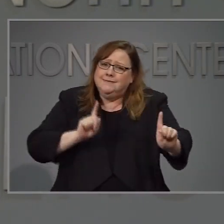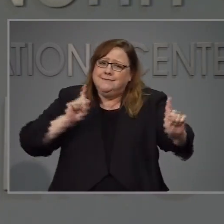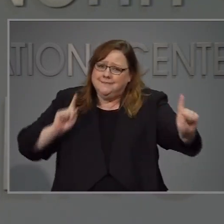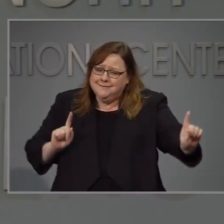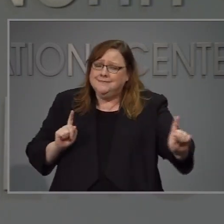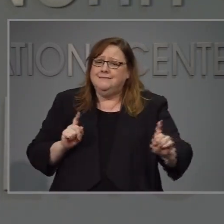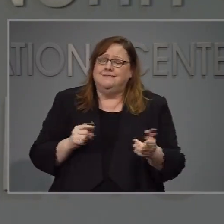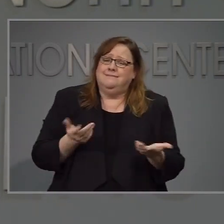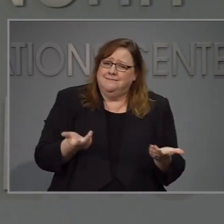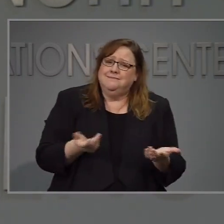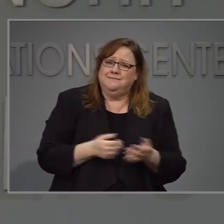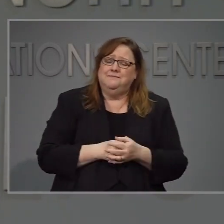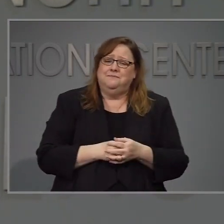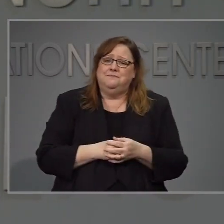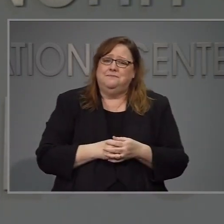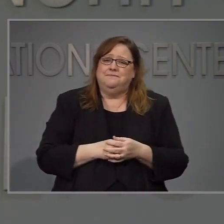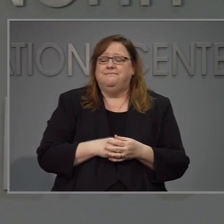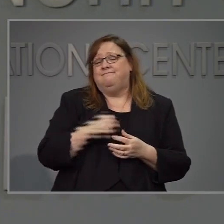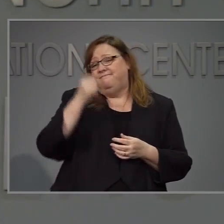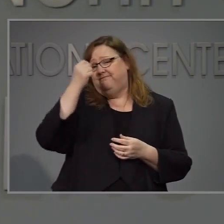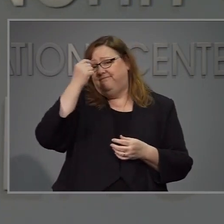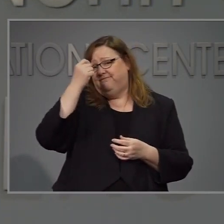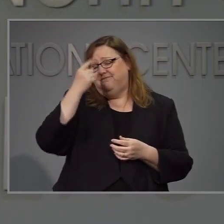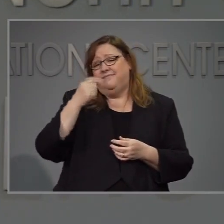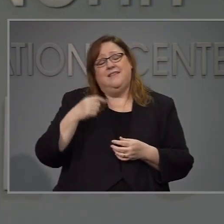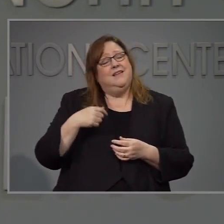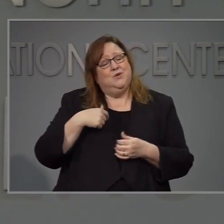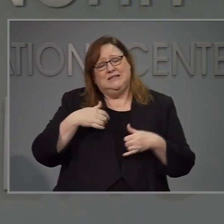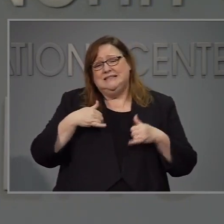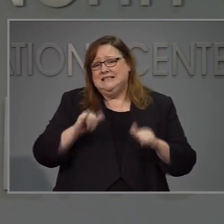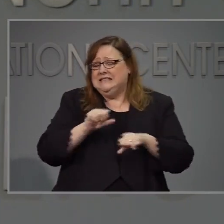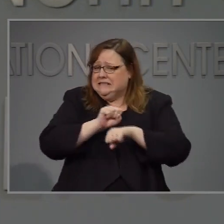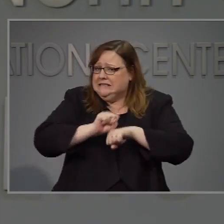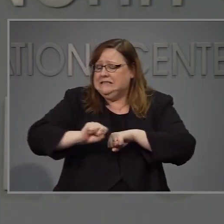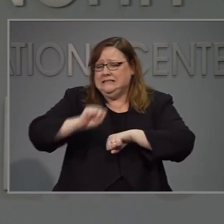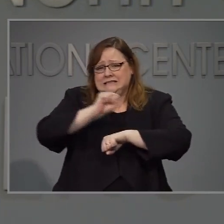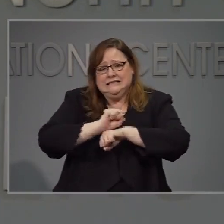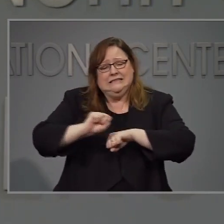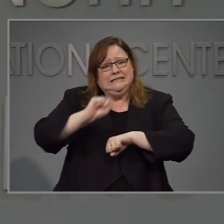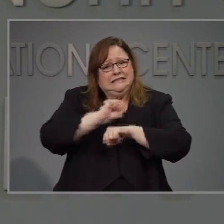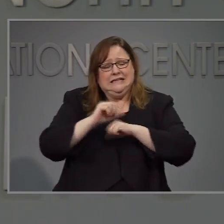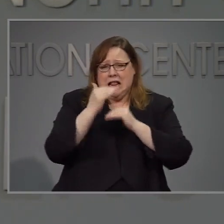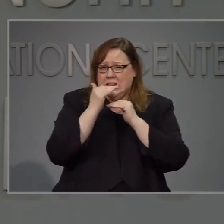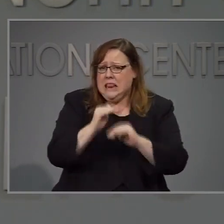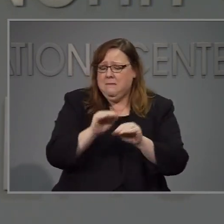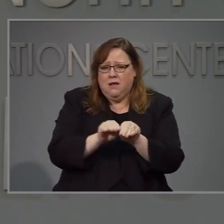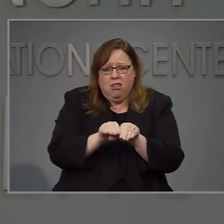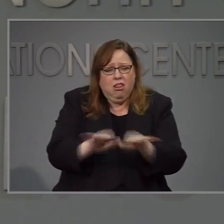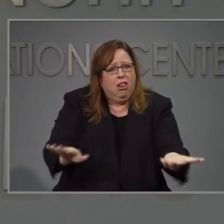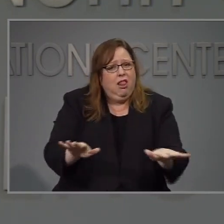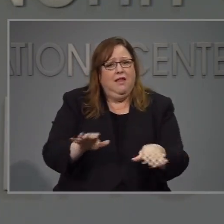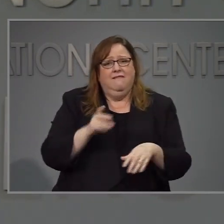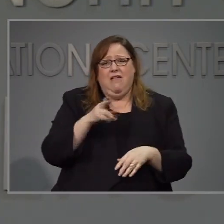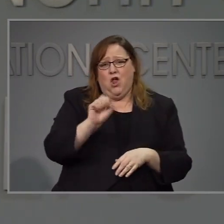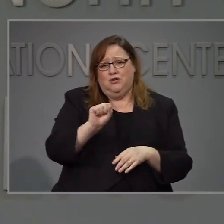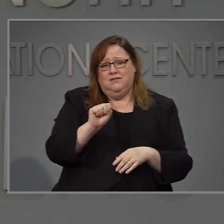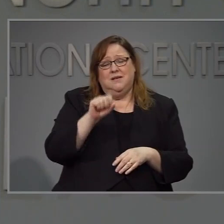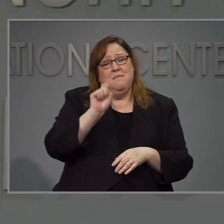THAT I'M MOST PEOPLE WILL FOLLOW THESE WATERS AND WE'LL DO WHAT THEY NEED TO DO TO WASH THEIR HANDS AND WEAR A CLOTH